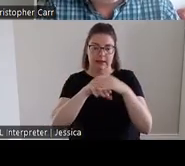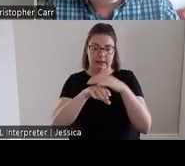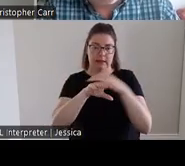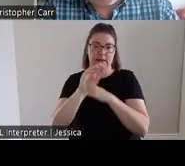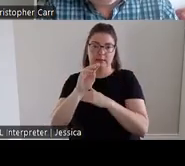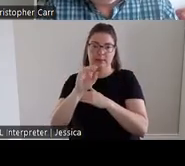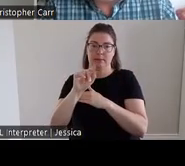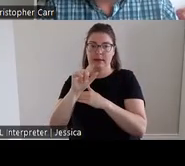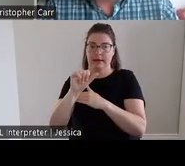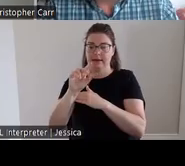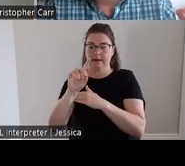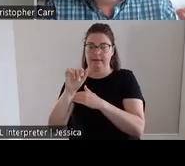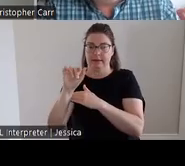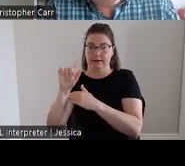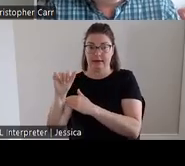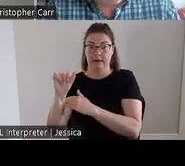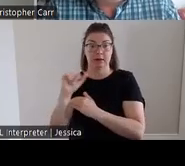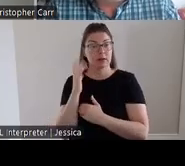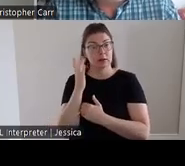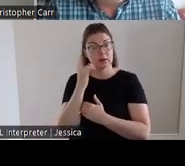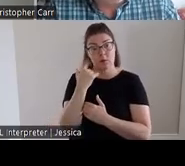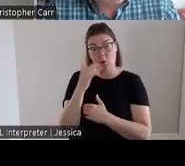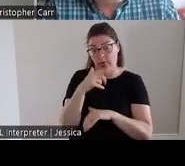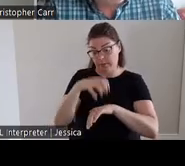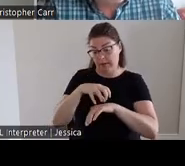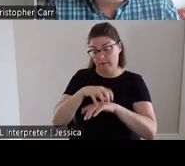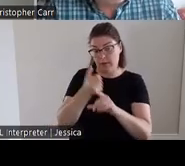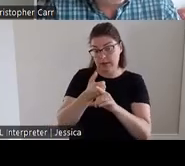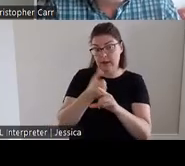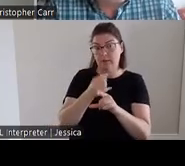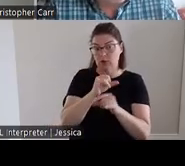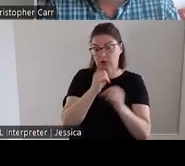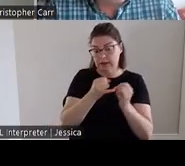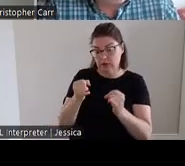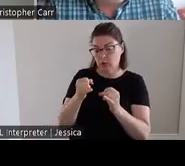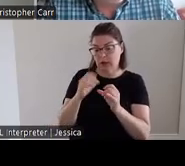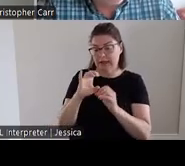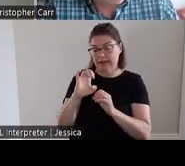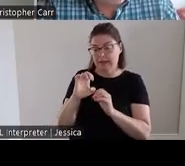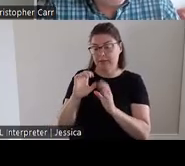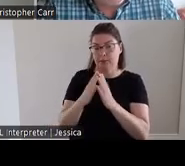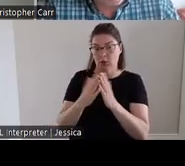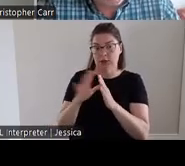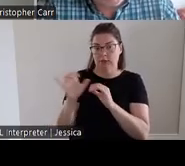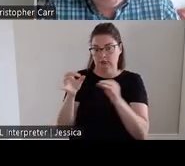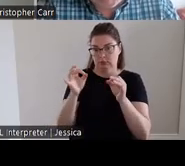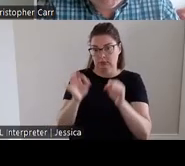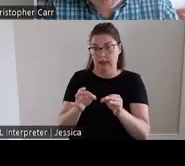metadata. Because it's not just the platforms, but it’s actually individual e-books that determine whether or not an e-book is accessible.